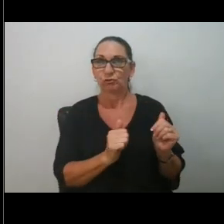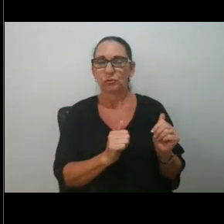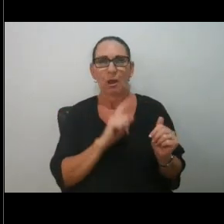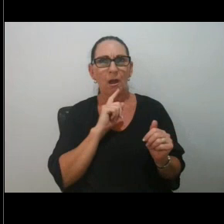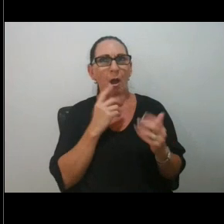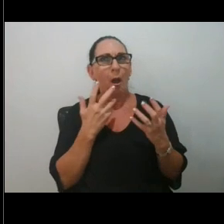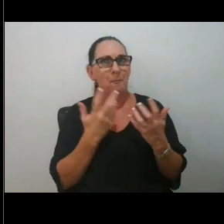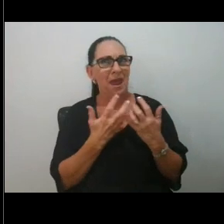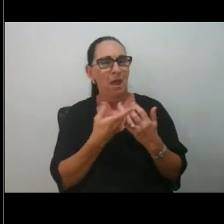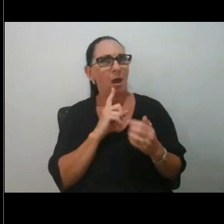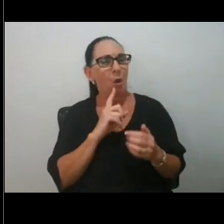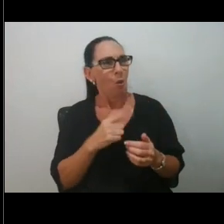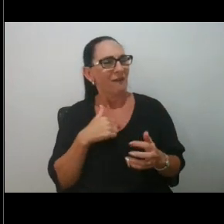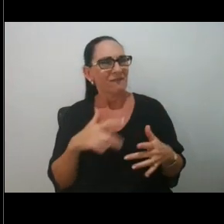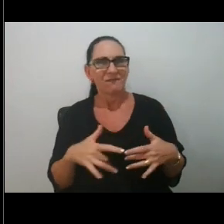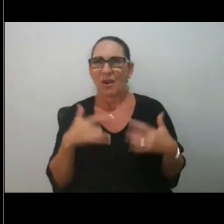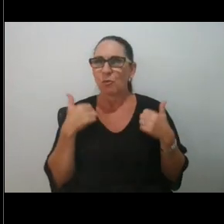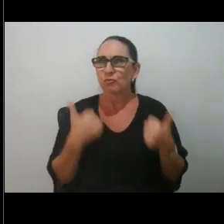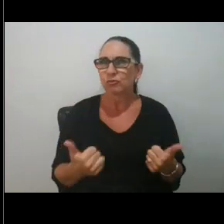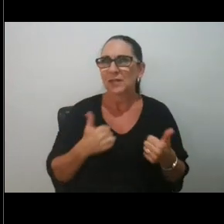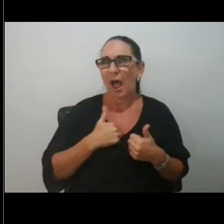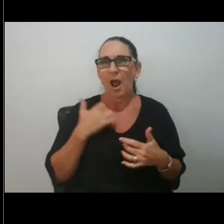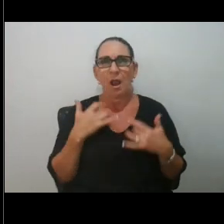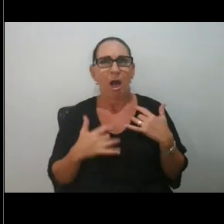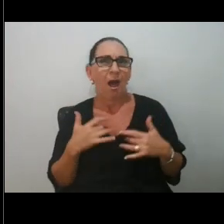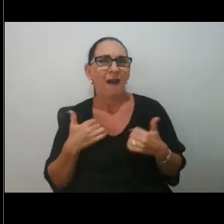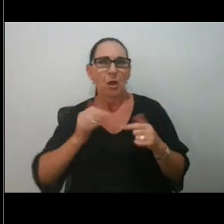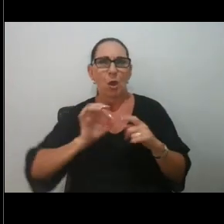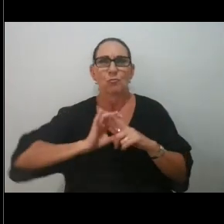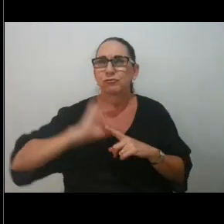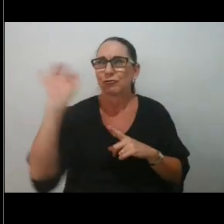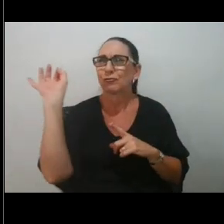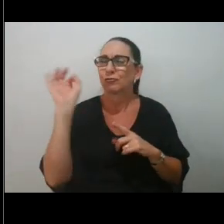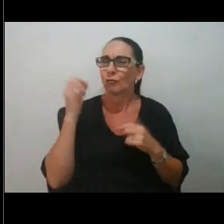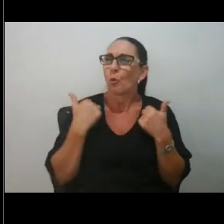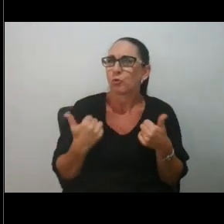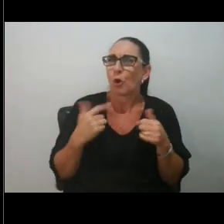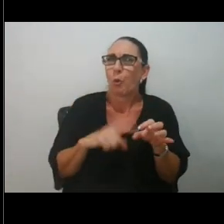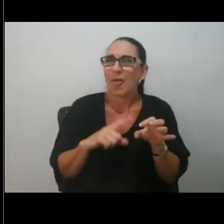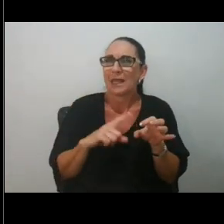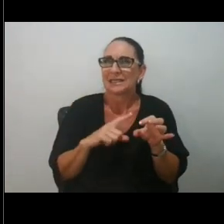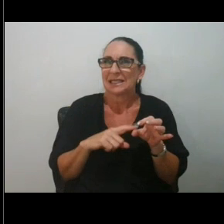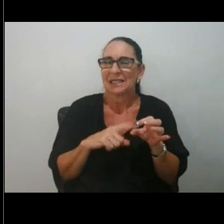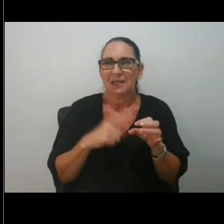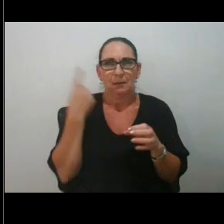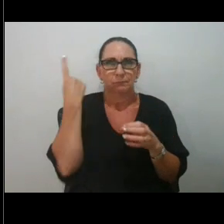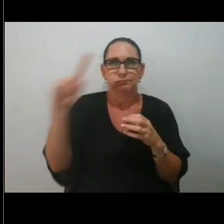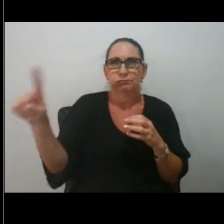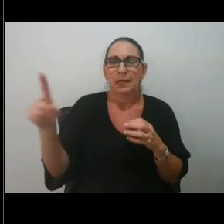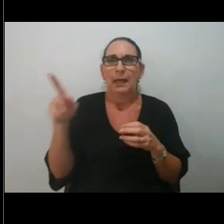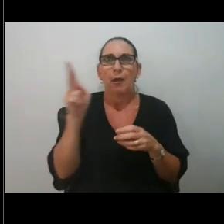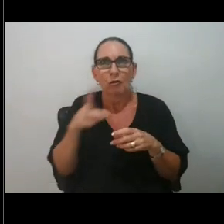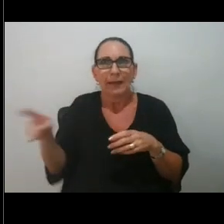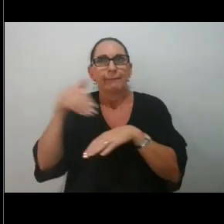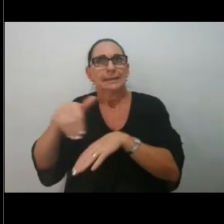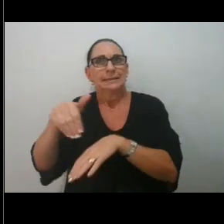their lives being being able to move forward um and steer clear of offending um for some people